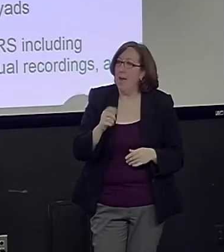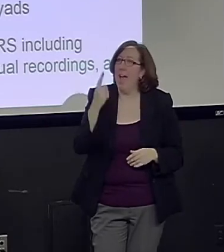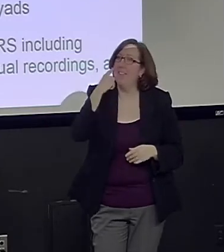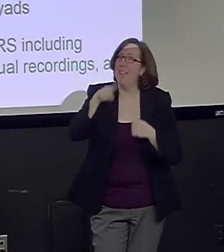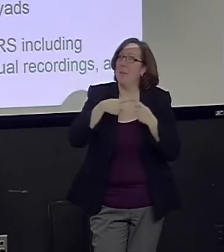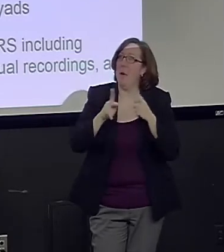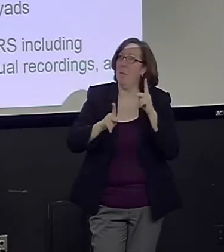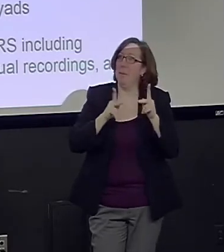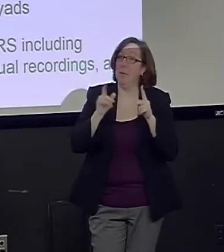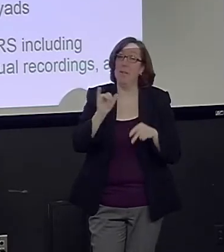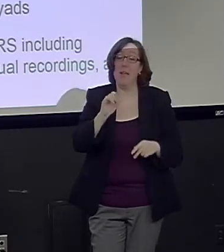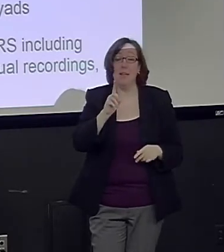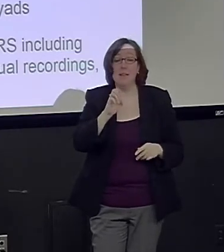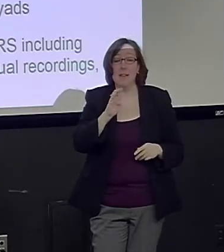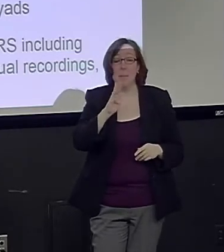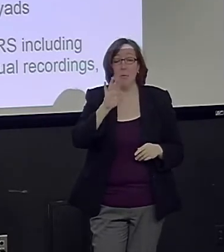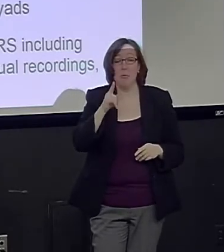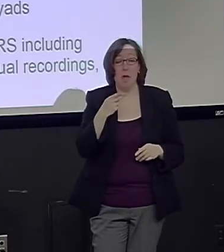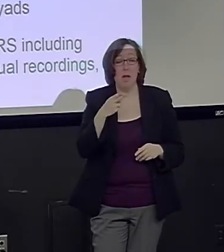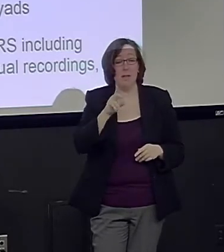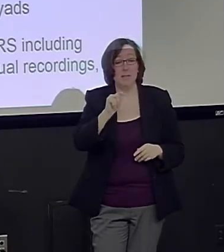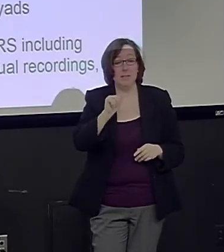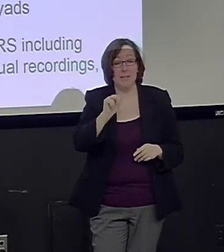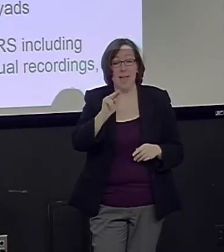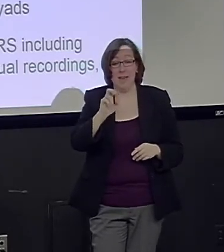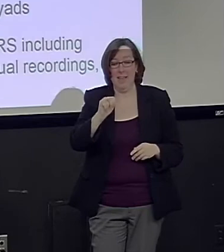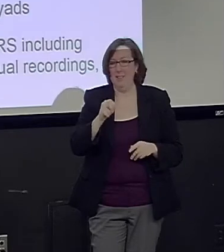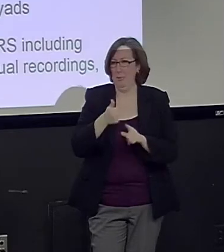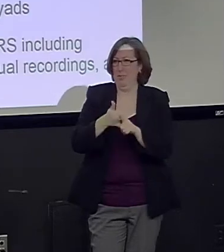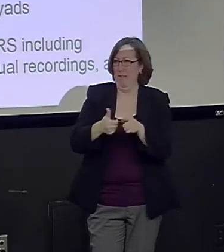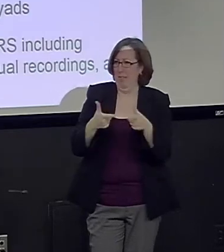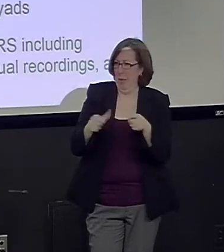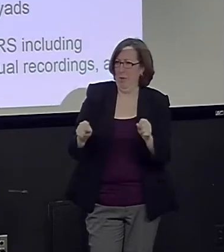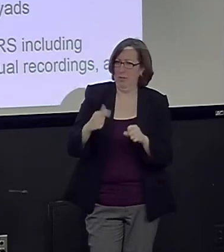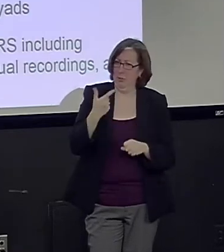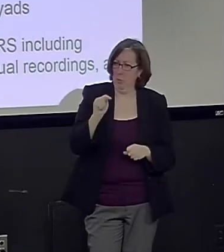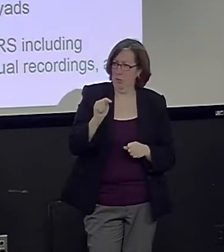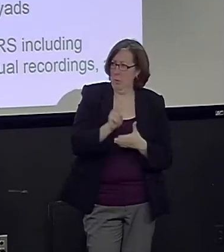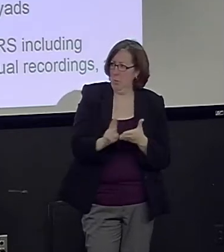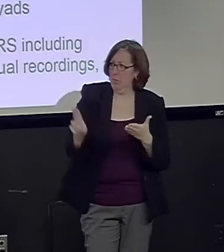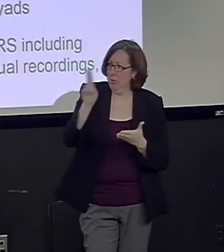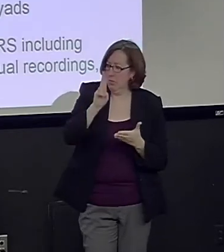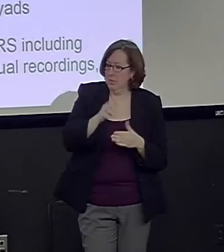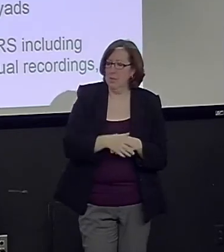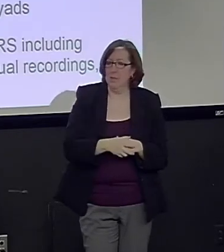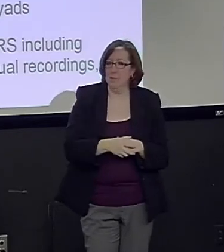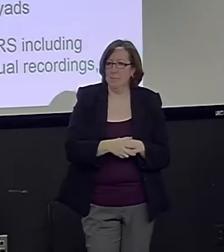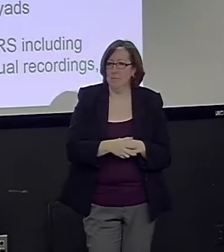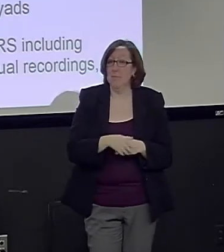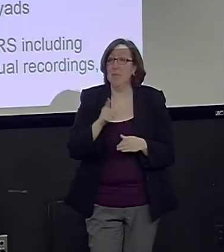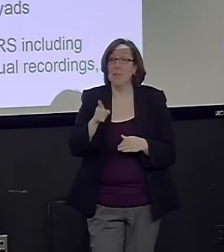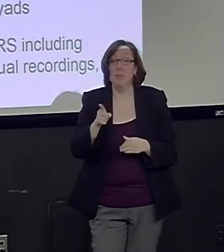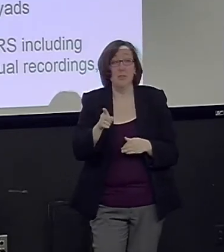who's a linguist at Georgetown University who did these lovely videos of putting young children into the room